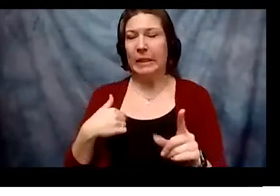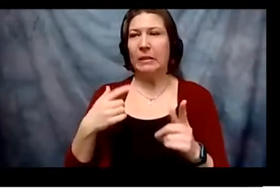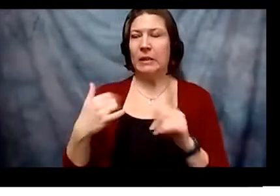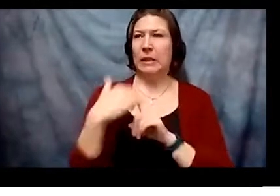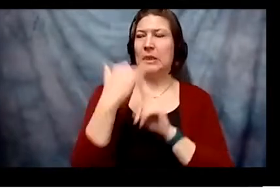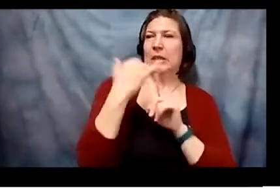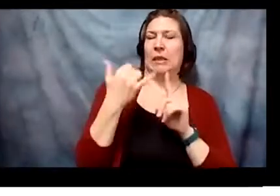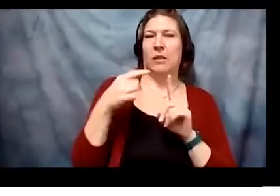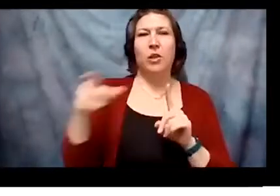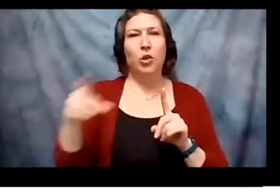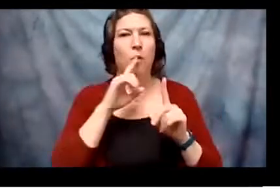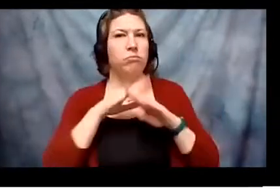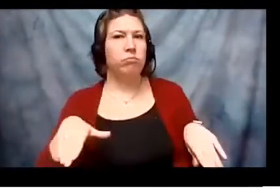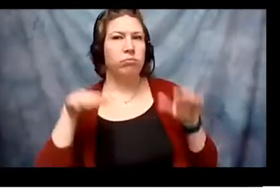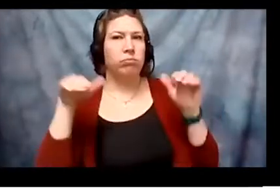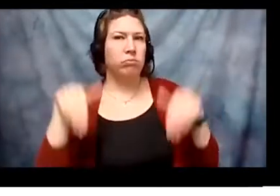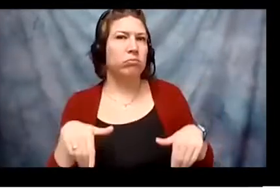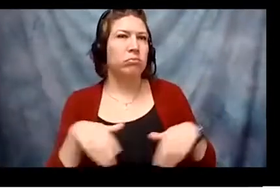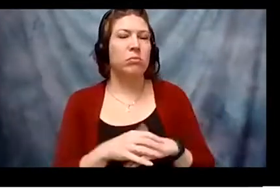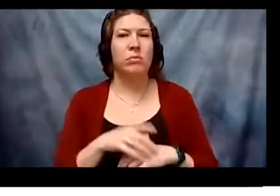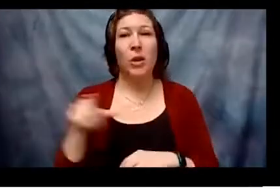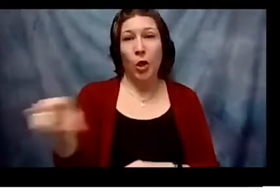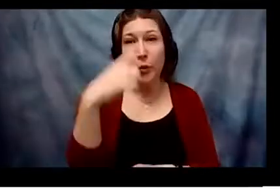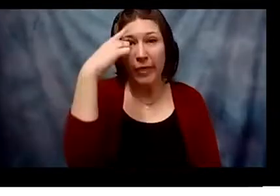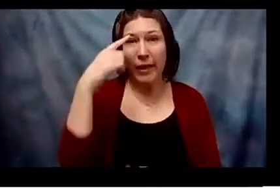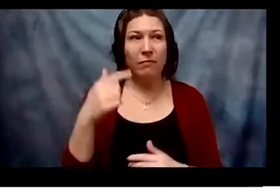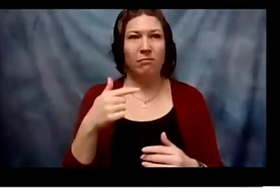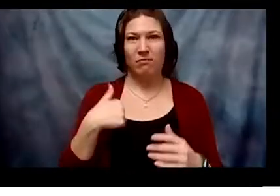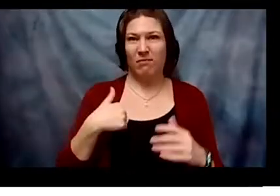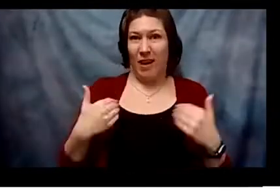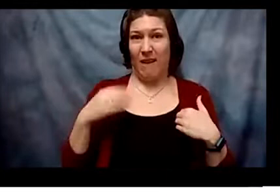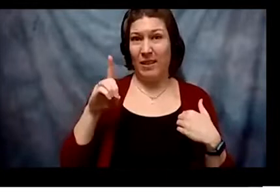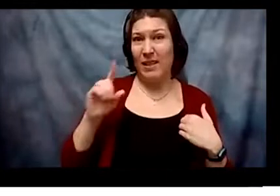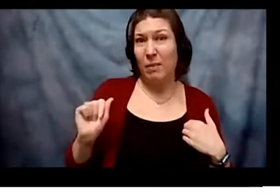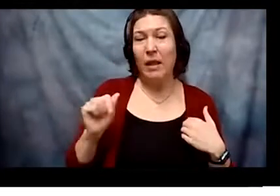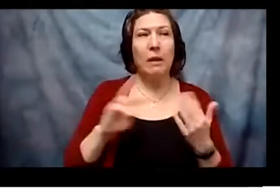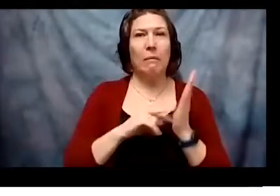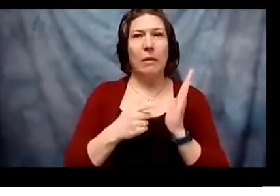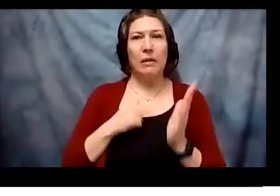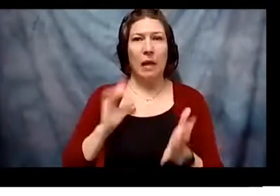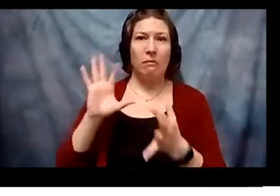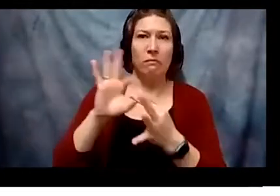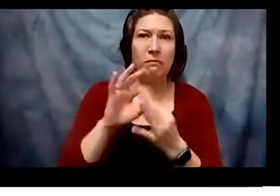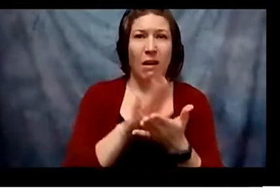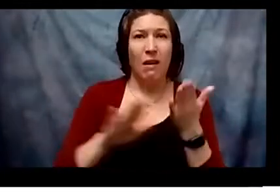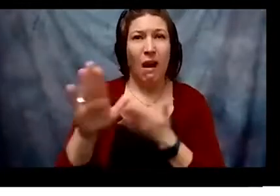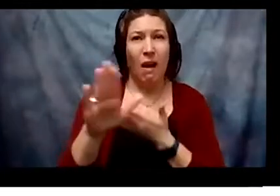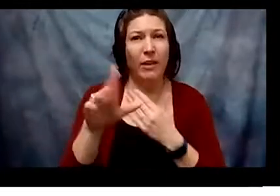You think I don't belong in college because I think or act to differently from you.